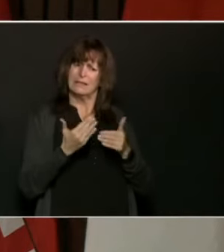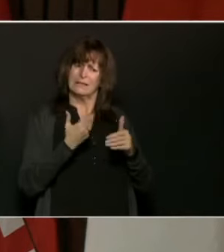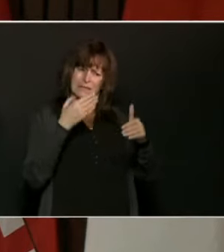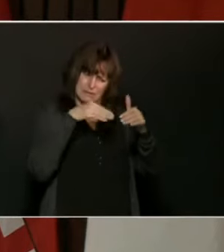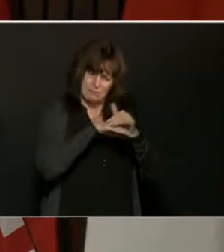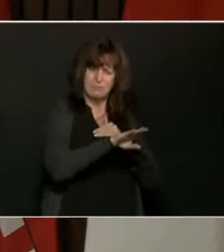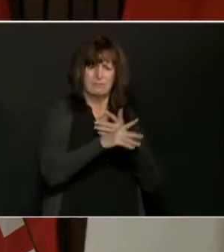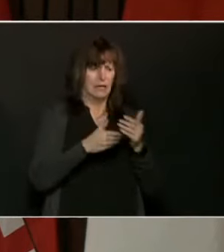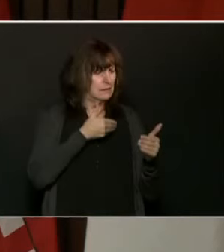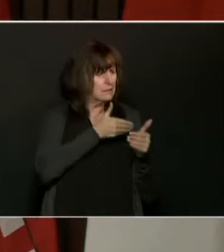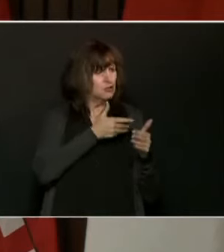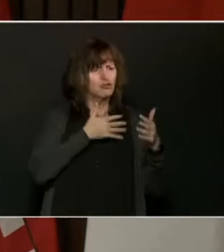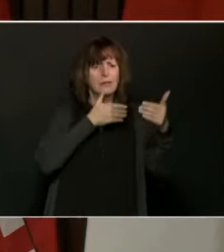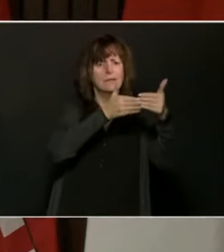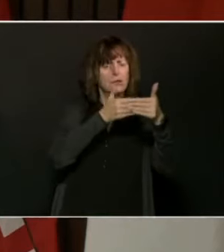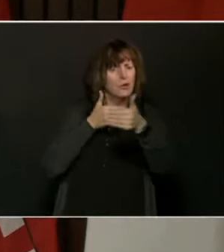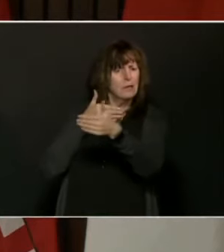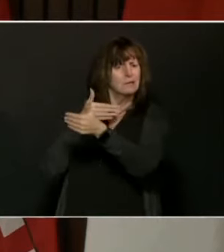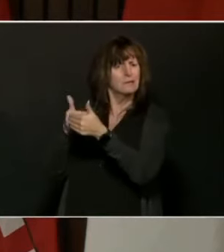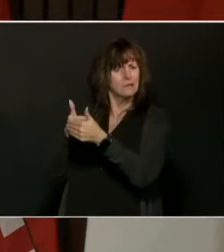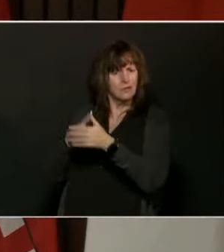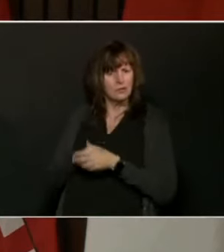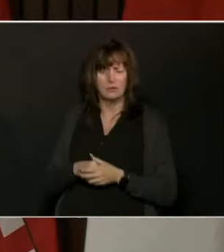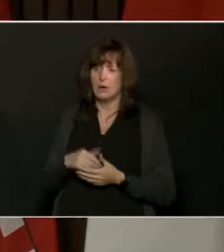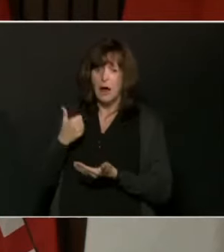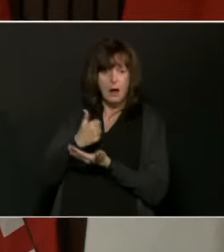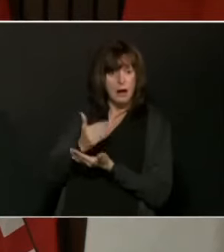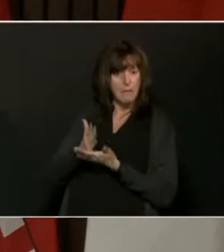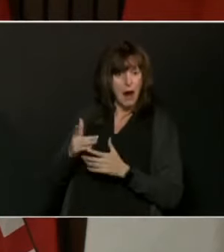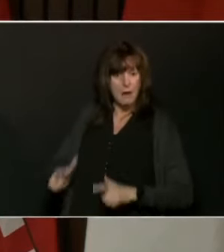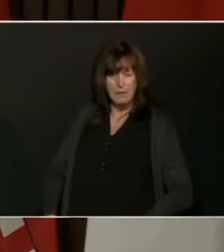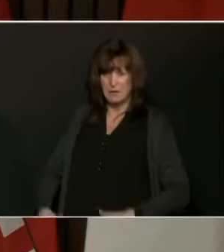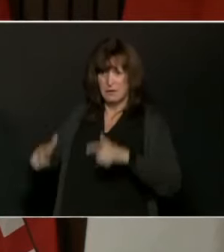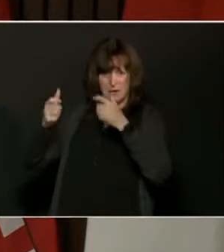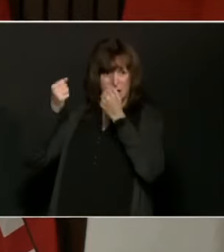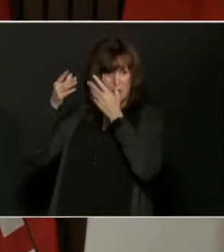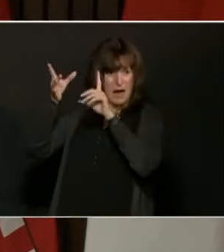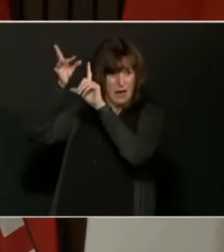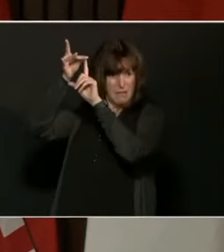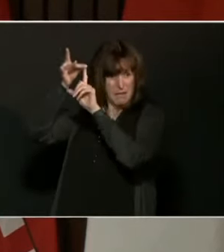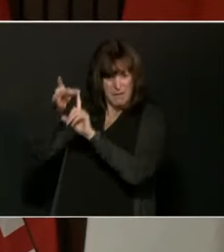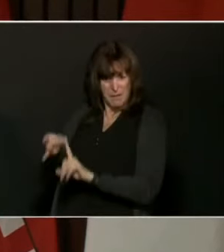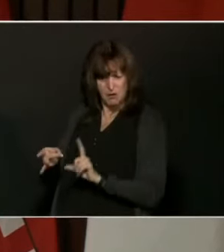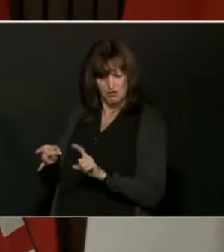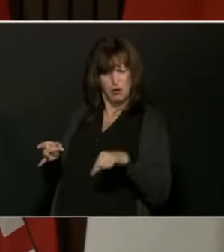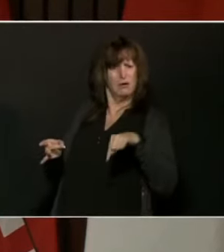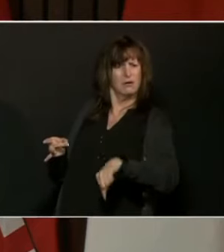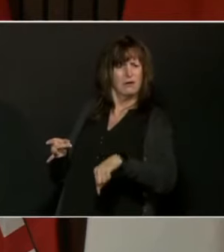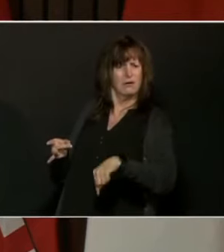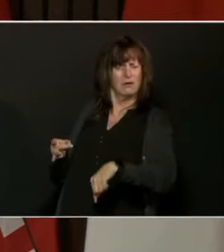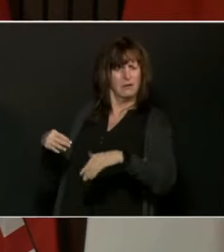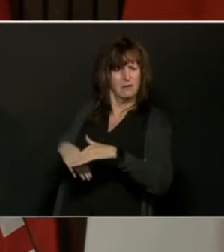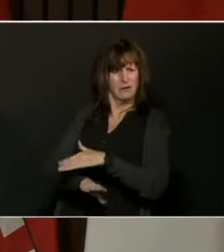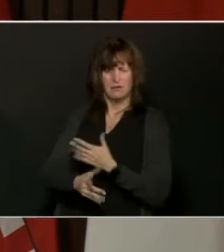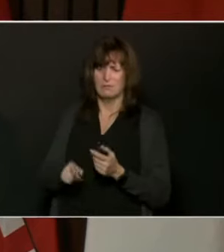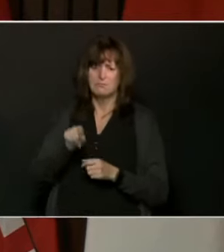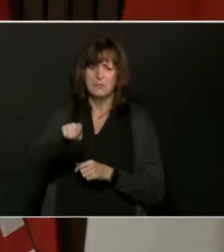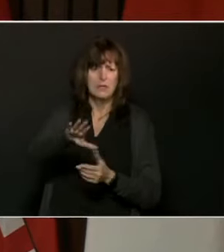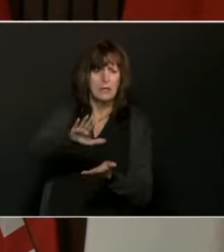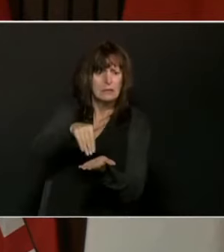MAKES IT EASIER FOR PEOPLE TO GET TO THE TESTING.